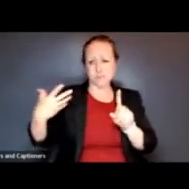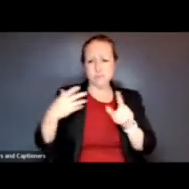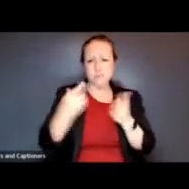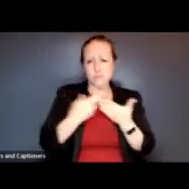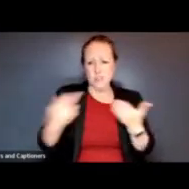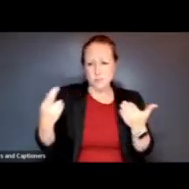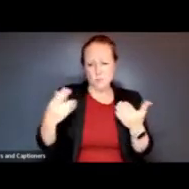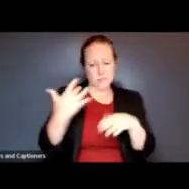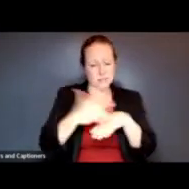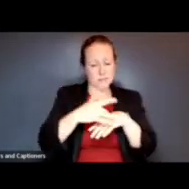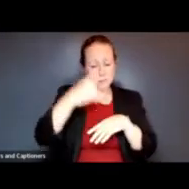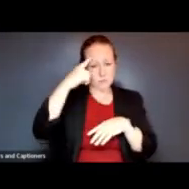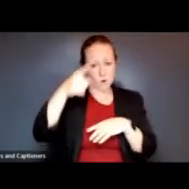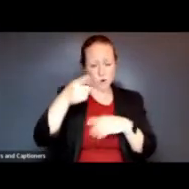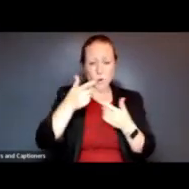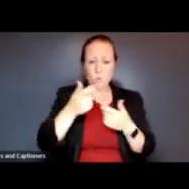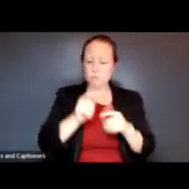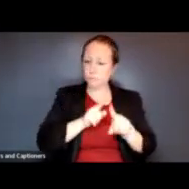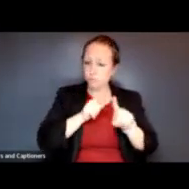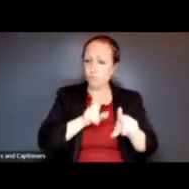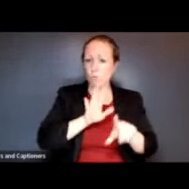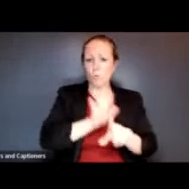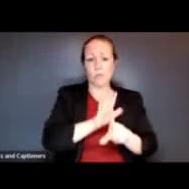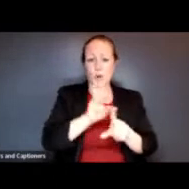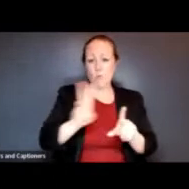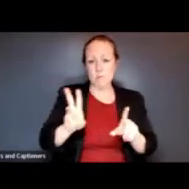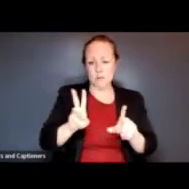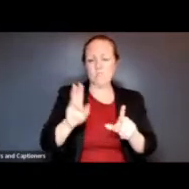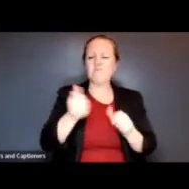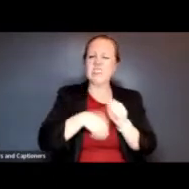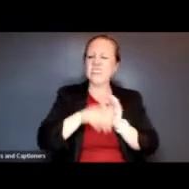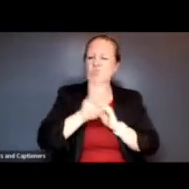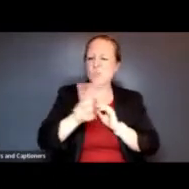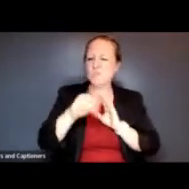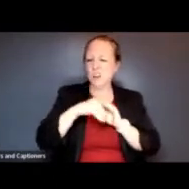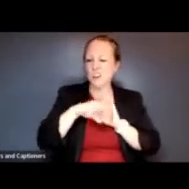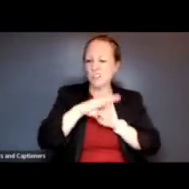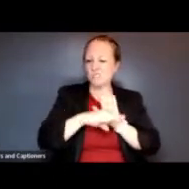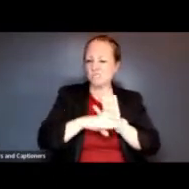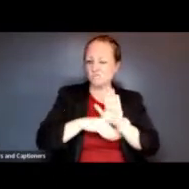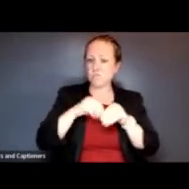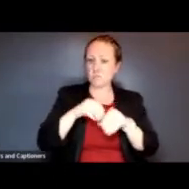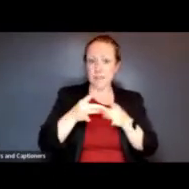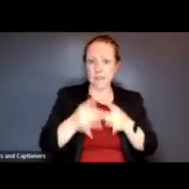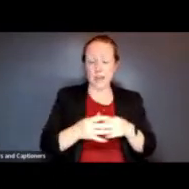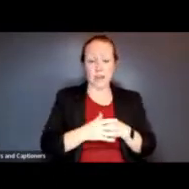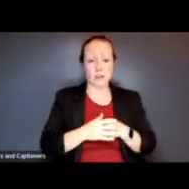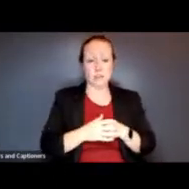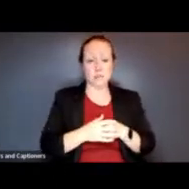websites. They are listed in the guide. And then beyond any of these, there are some resources